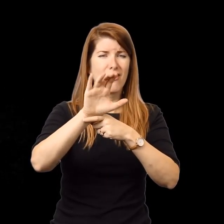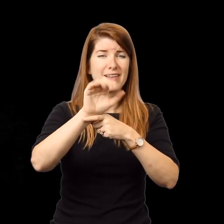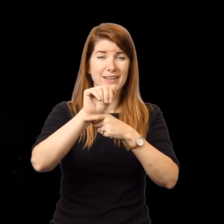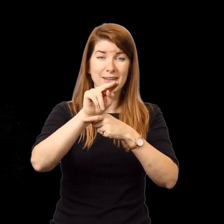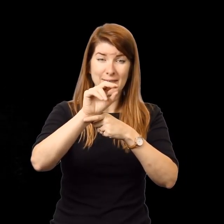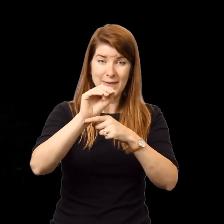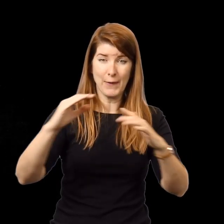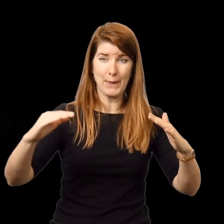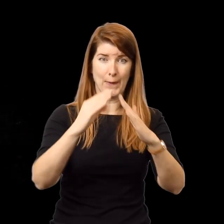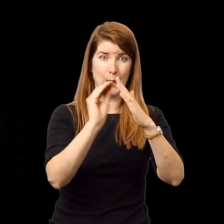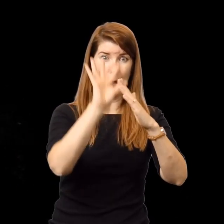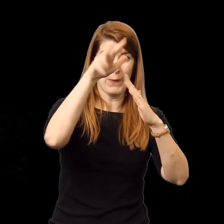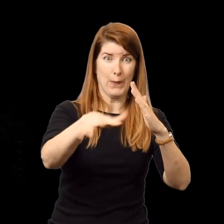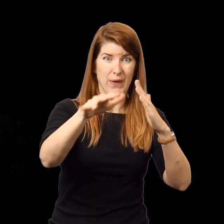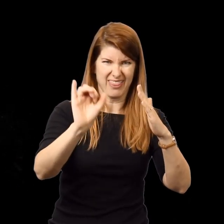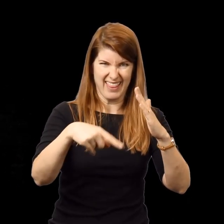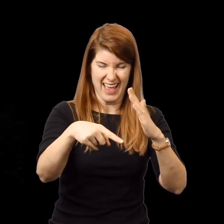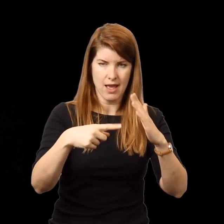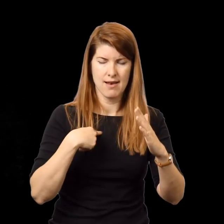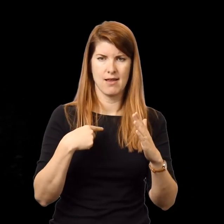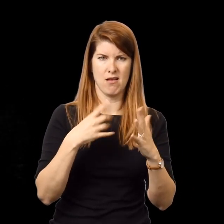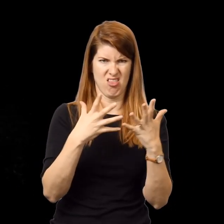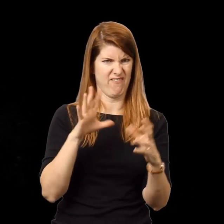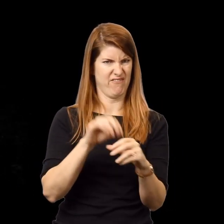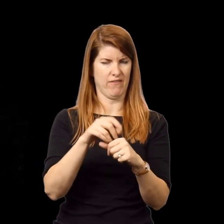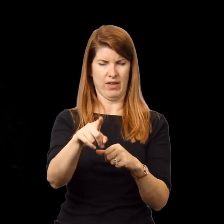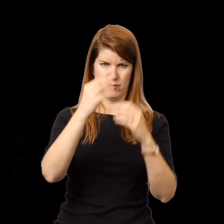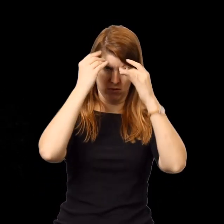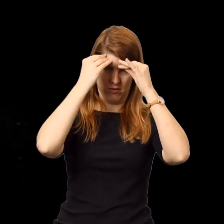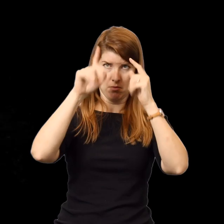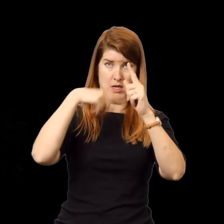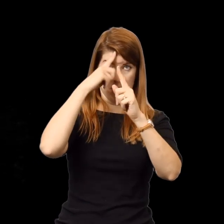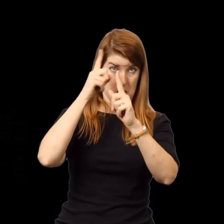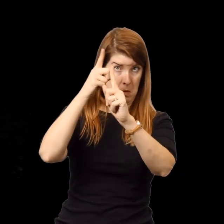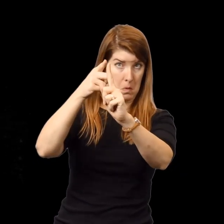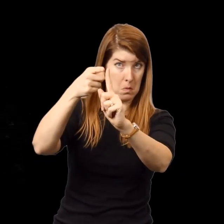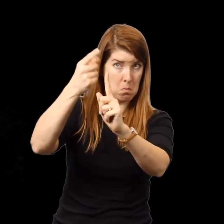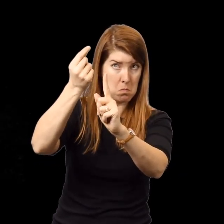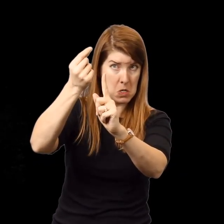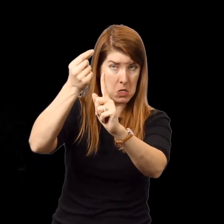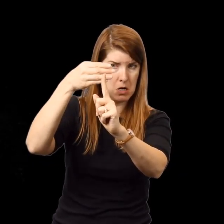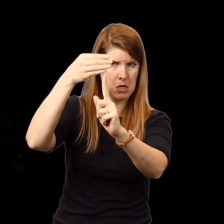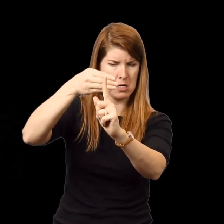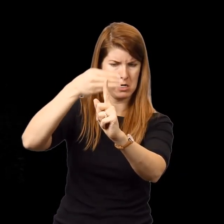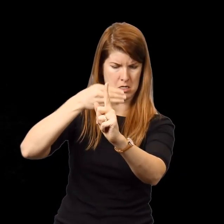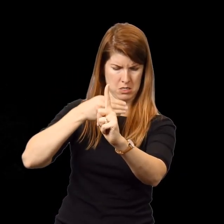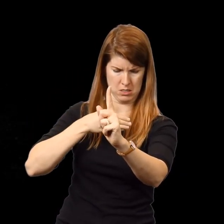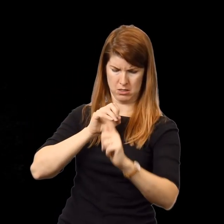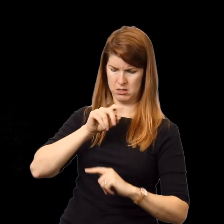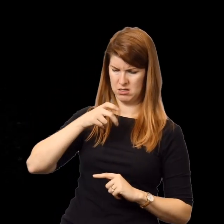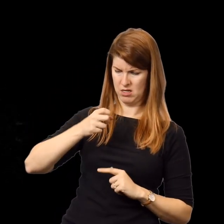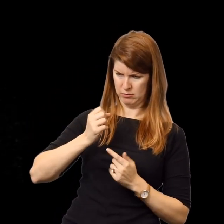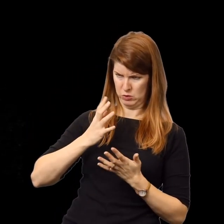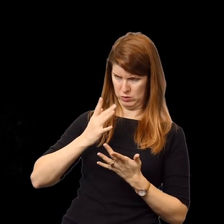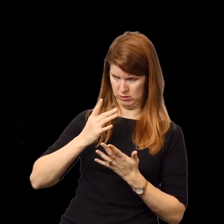there's a whole lot involved in that. I have to think about. What I want to achieve? What are the steps to getting there?